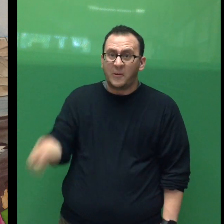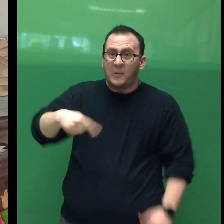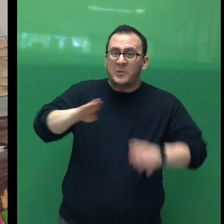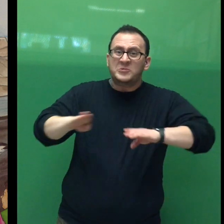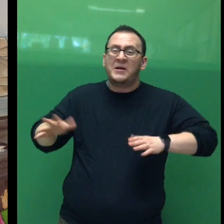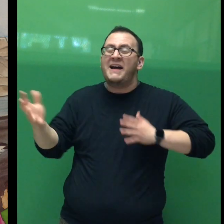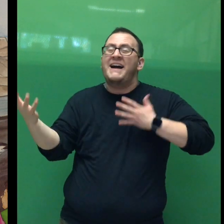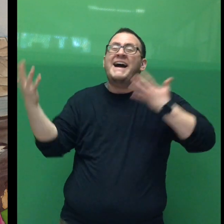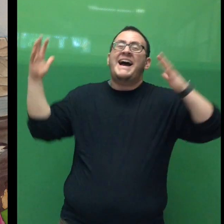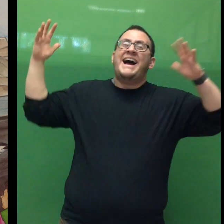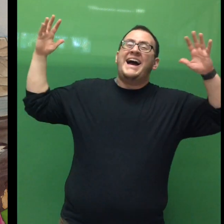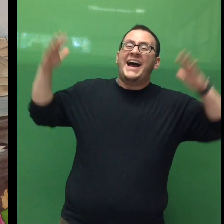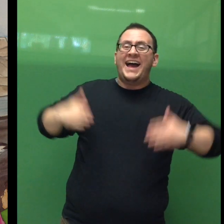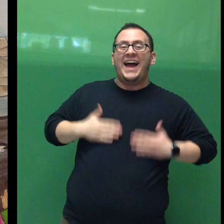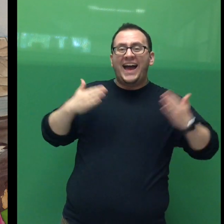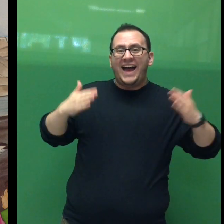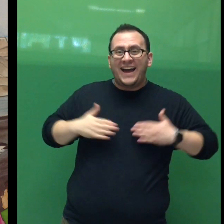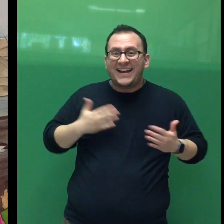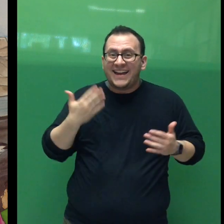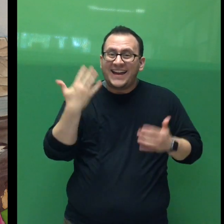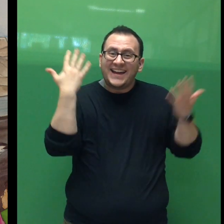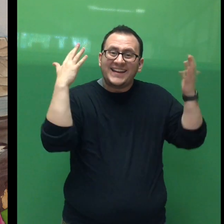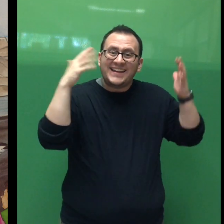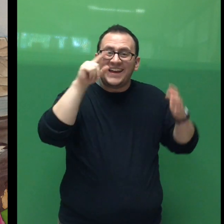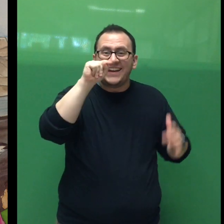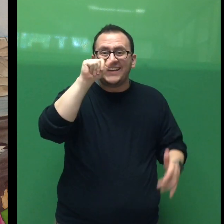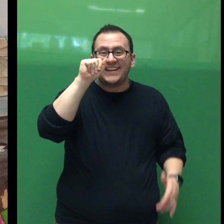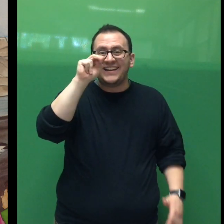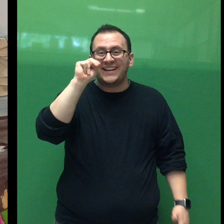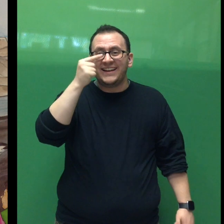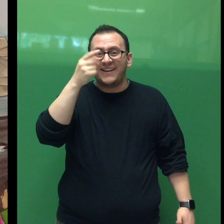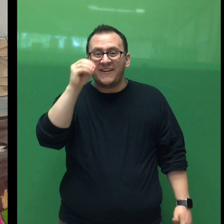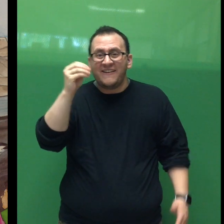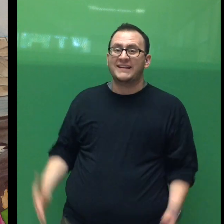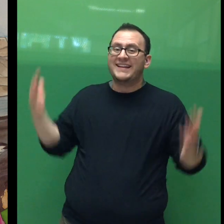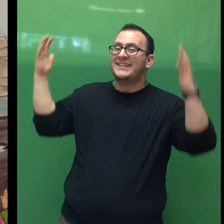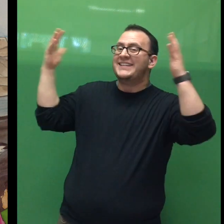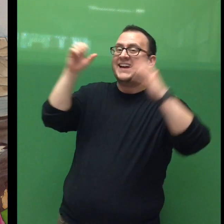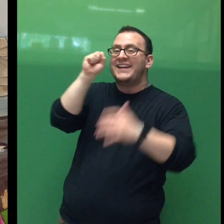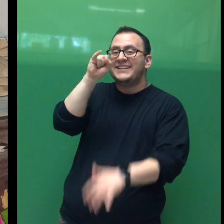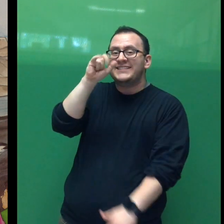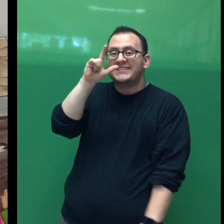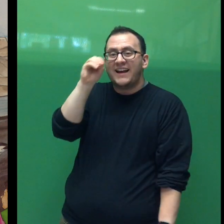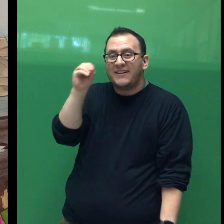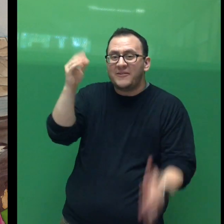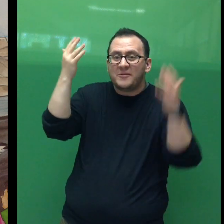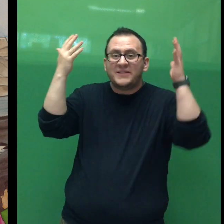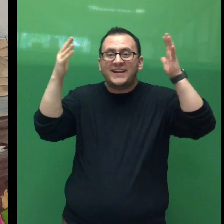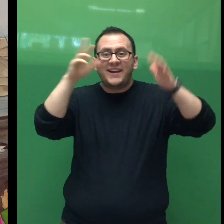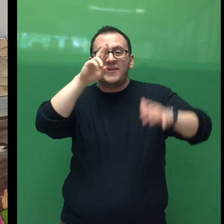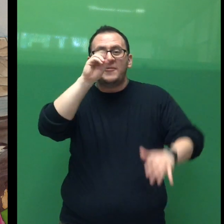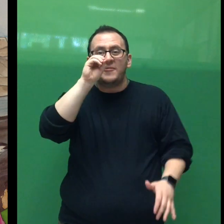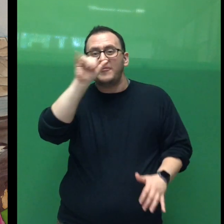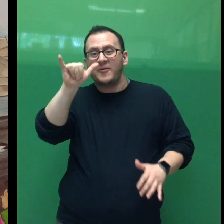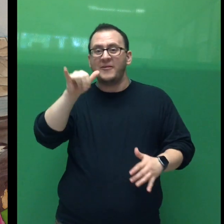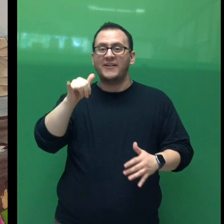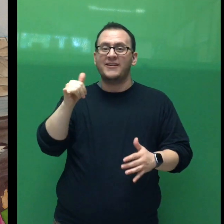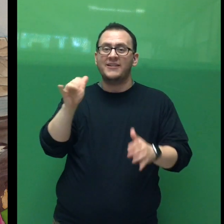And all the children who came to the zoo could see Tango and her two fathers playing in the penguin house with the other penguins. "Hooray Roy!